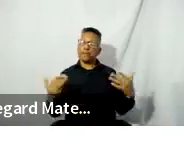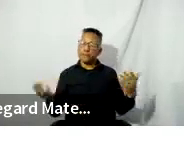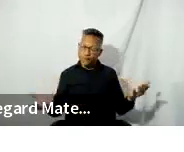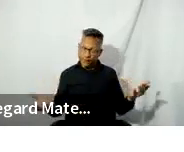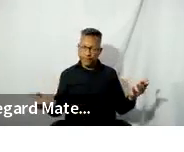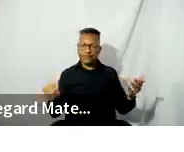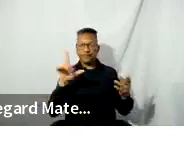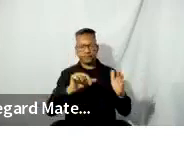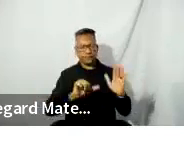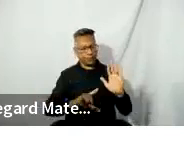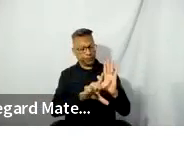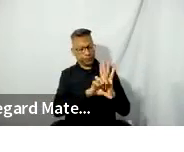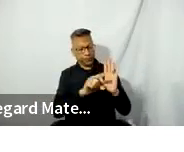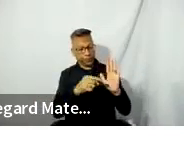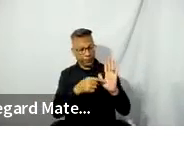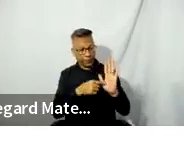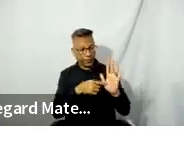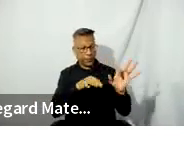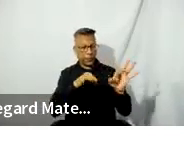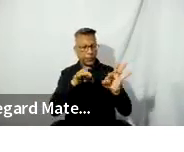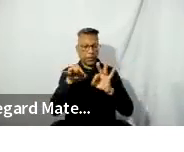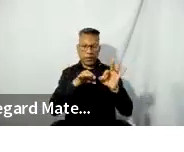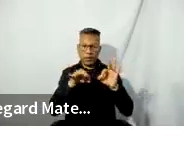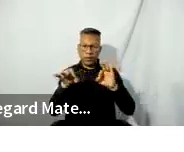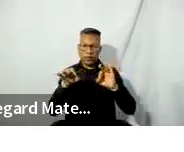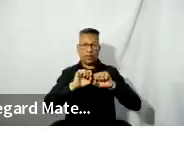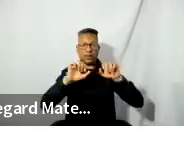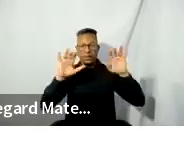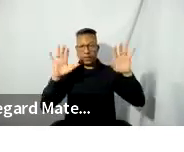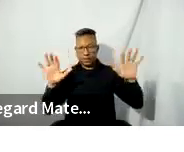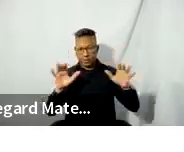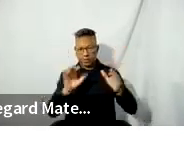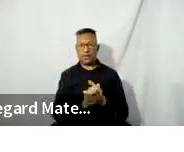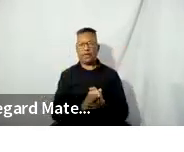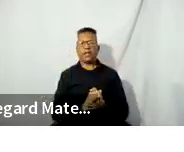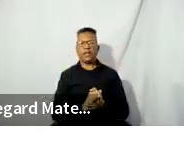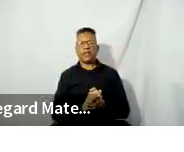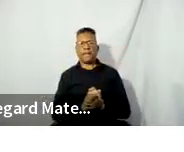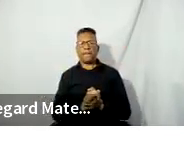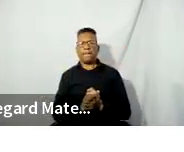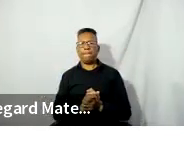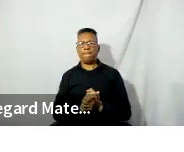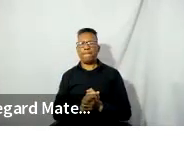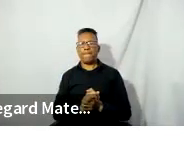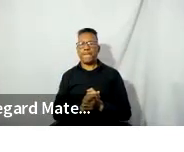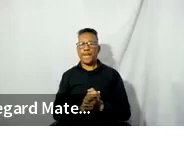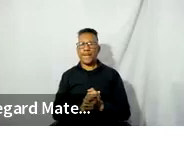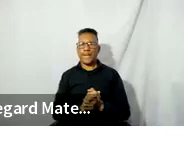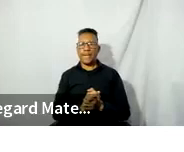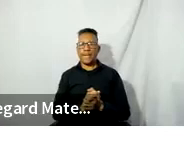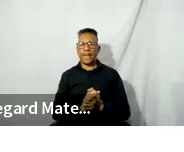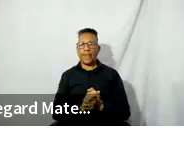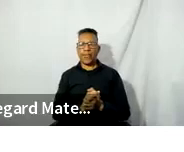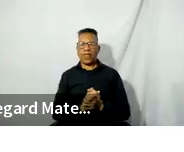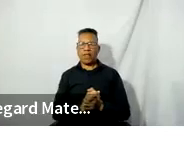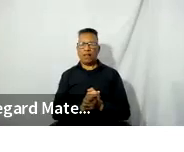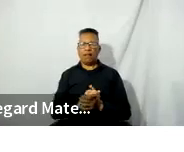t. So the law itself is formulated very clearly in n what n what is or or was